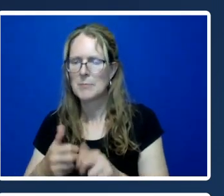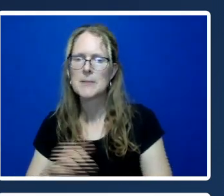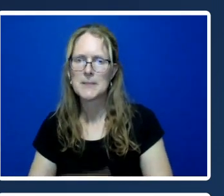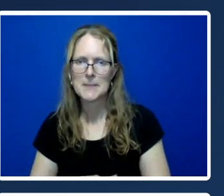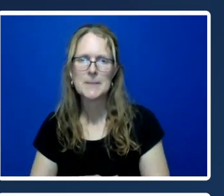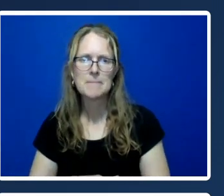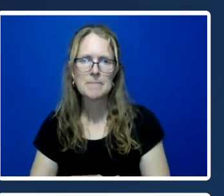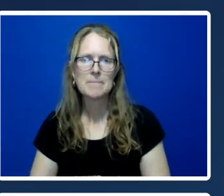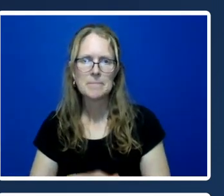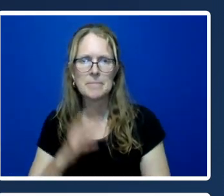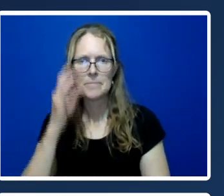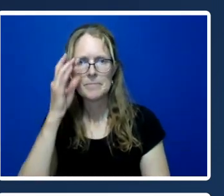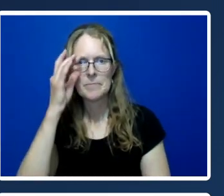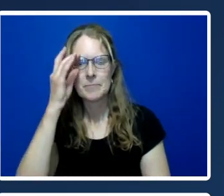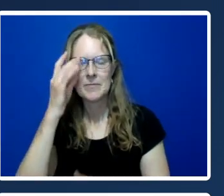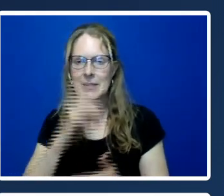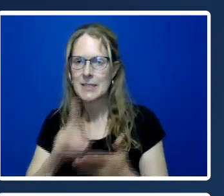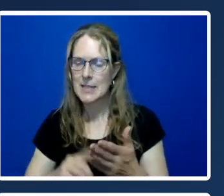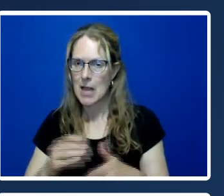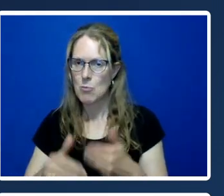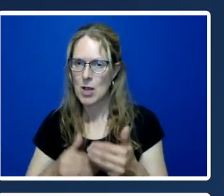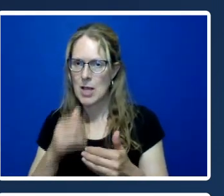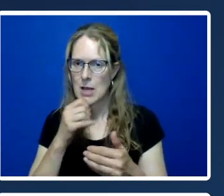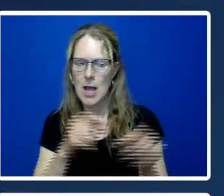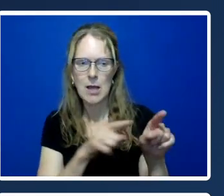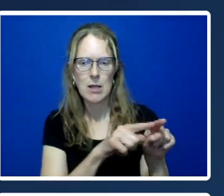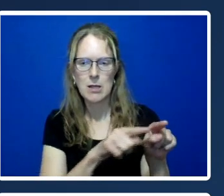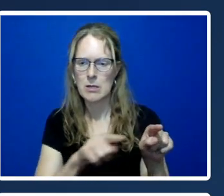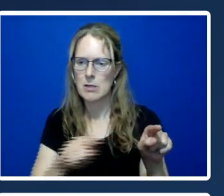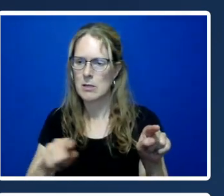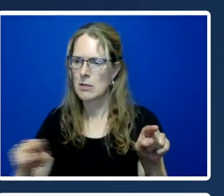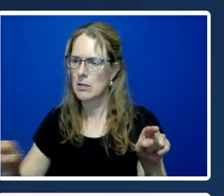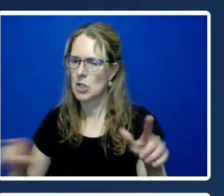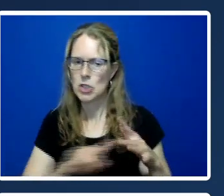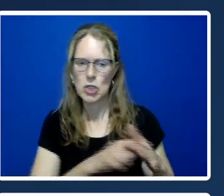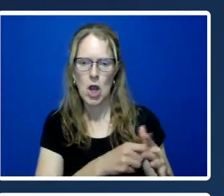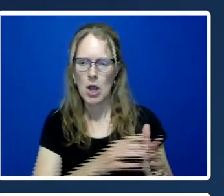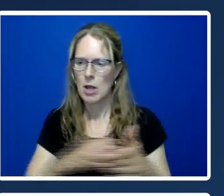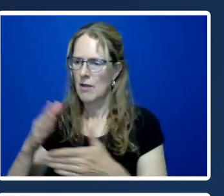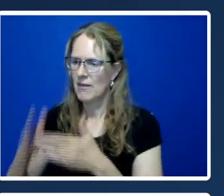not linear, but more organic and messy. But for simplicity, we presented it in a linear form,